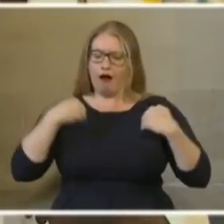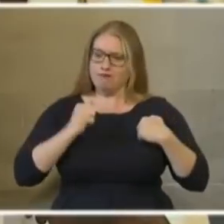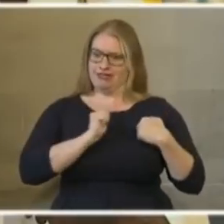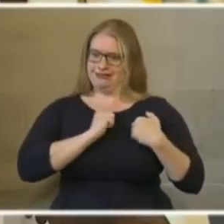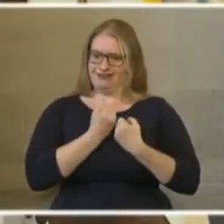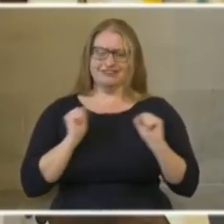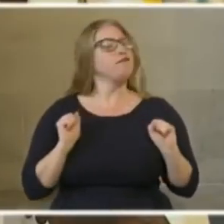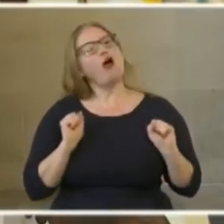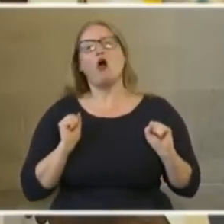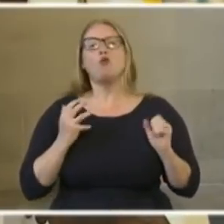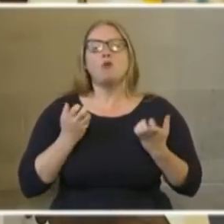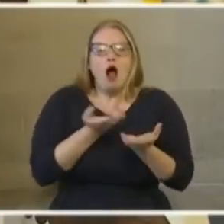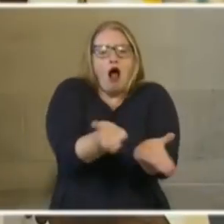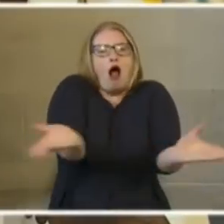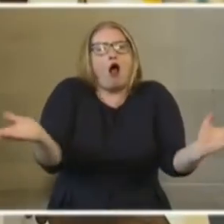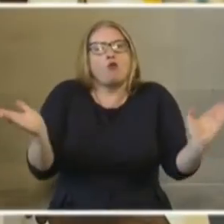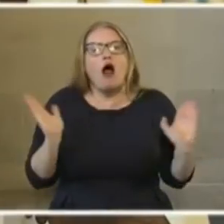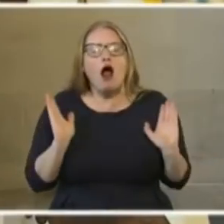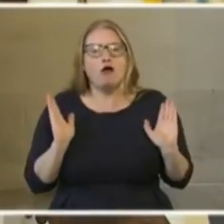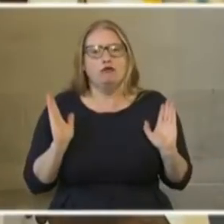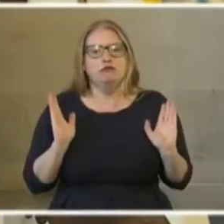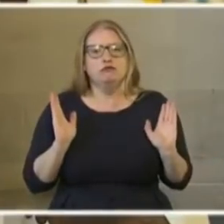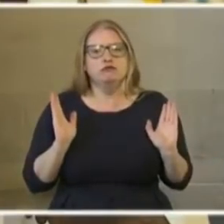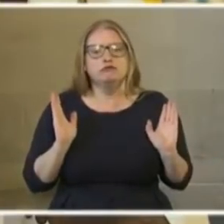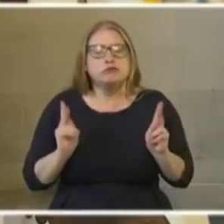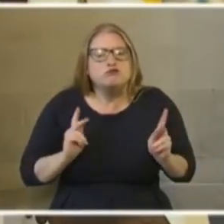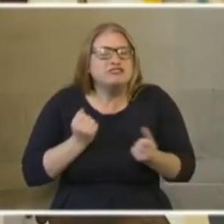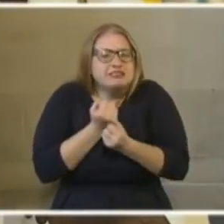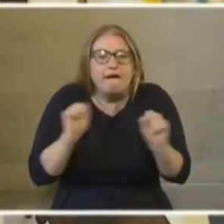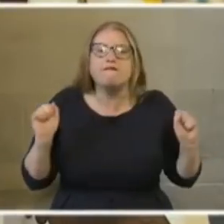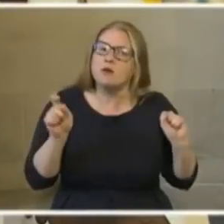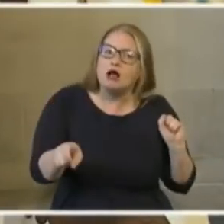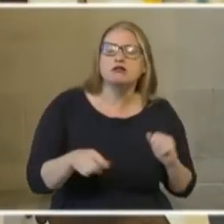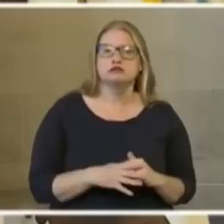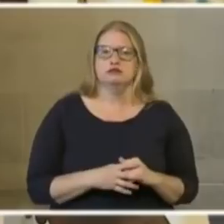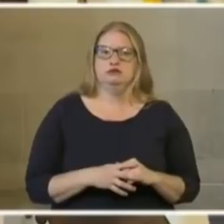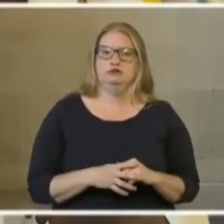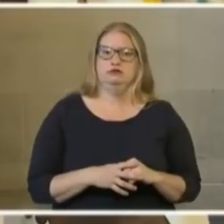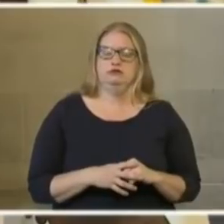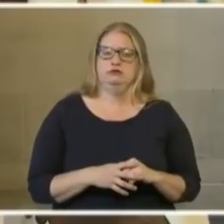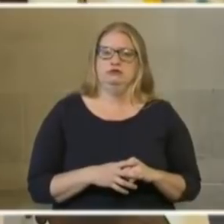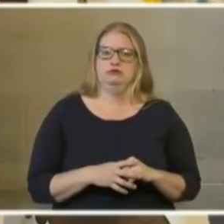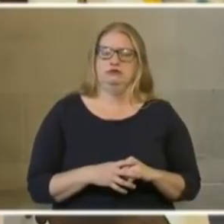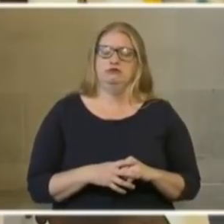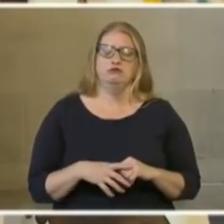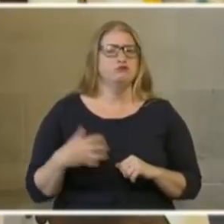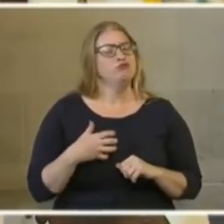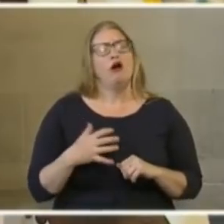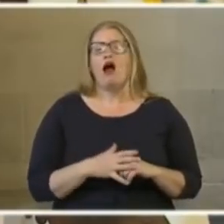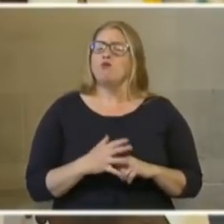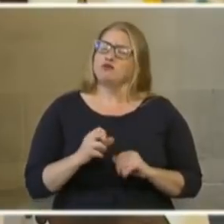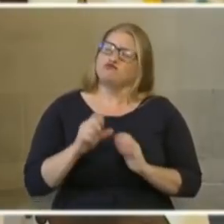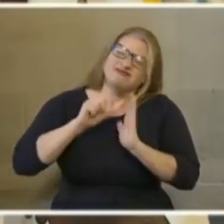PART OF ADAPTING TO OUR NEW NORMAL MEANS THAT WE NOT JUST WANT TO KEEP OURSELVES SAFE, WE